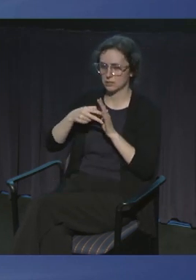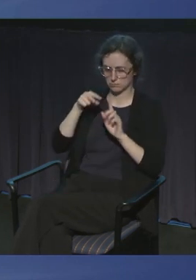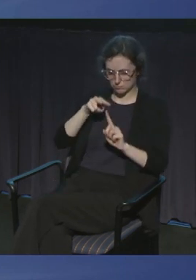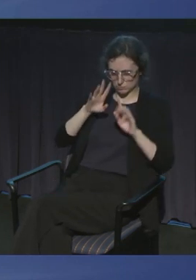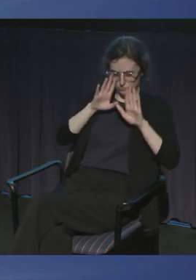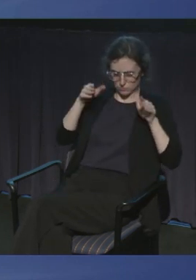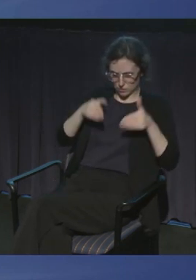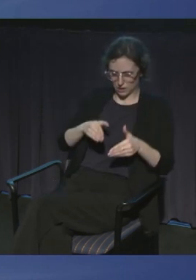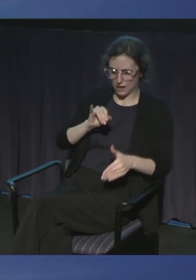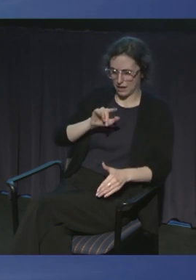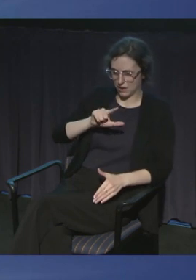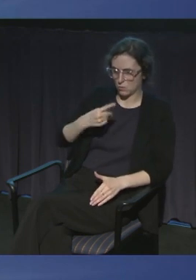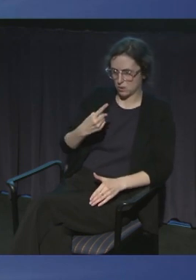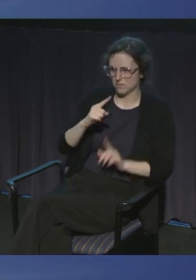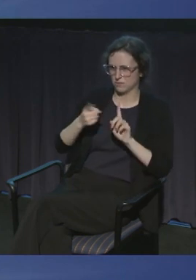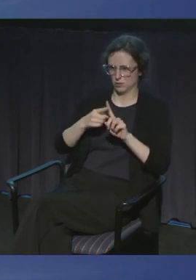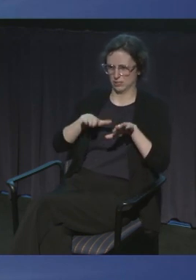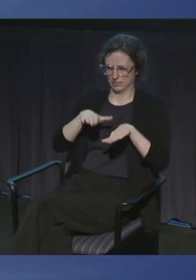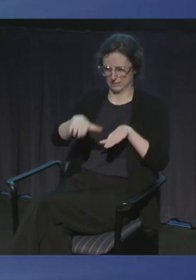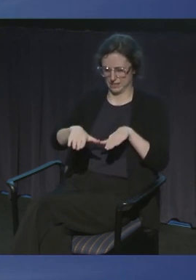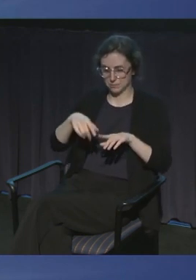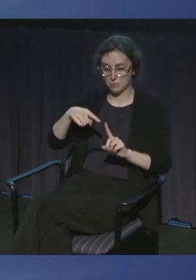WE LOOK AT THE ABILITY TO REDUCE THE INFLAMMAZONE, THIS